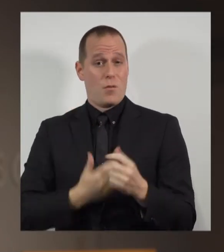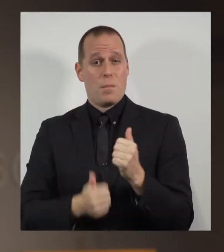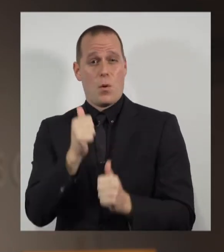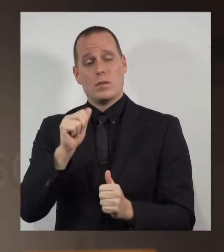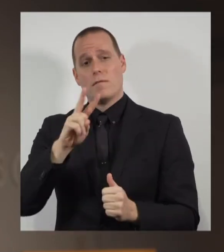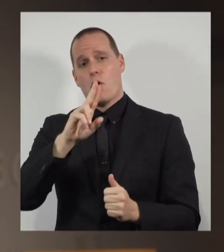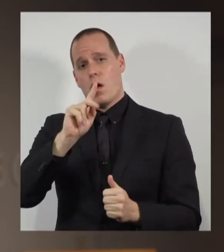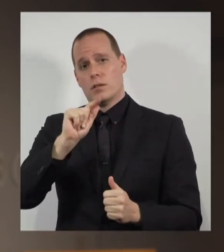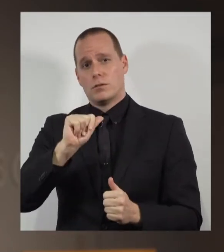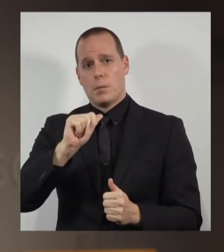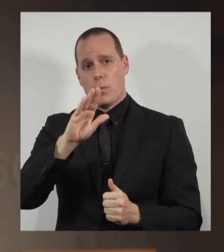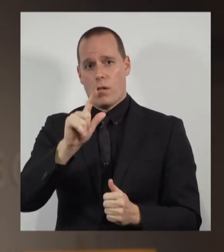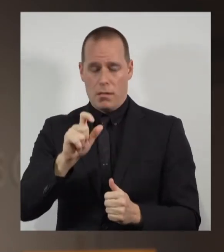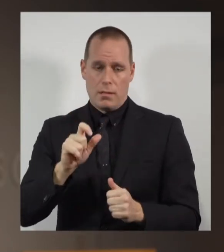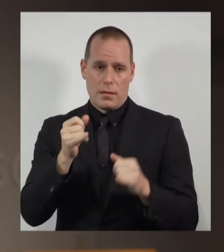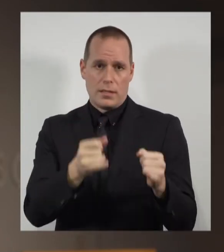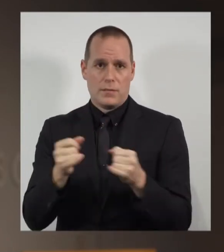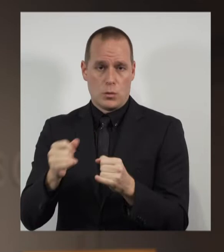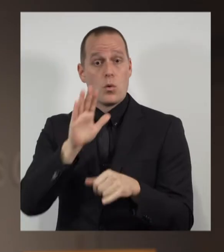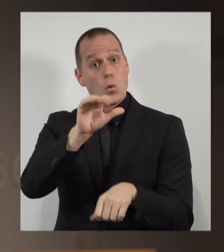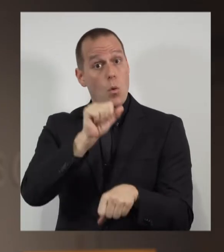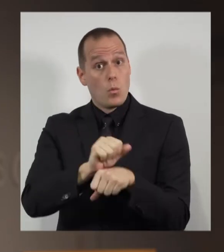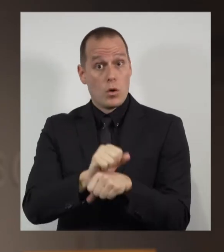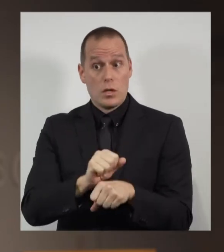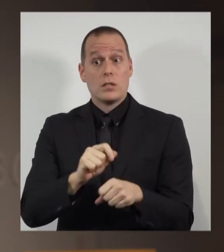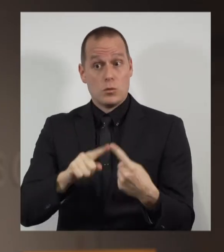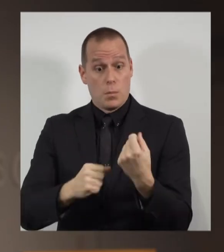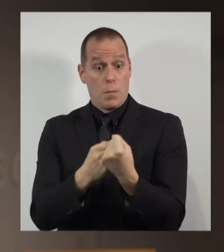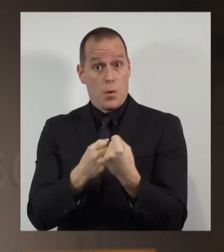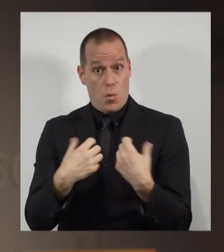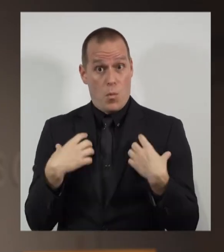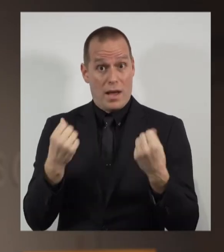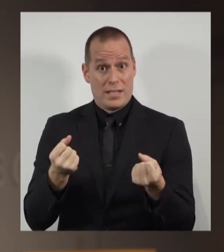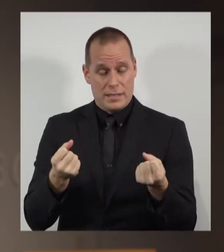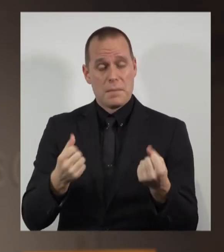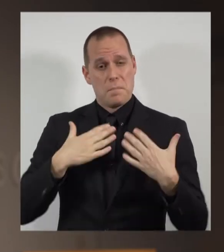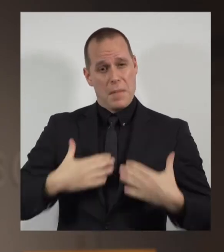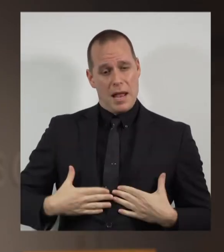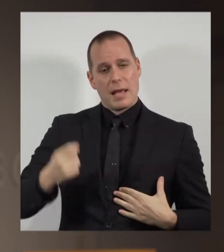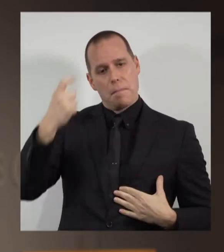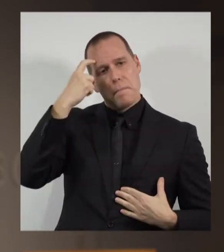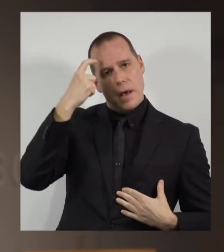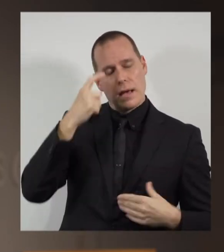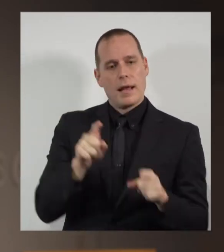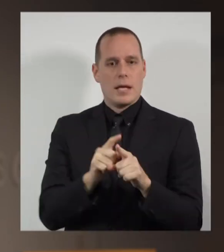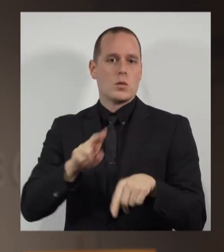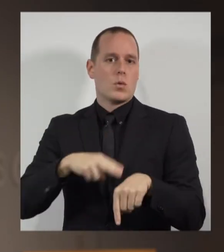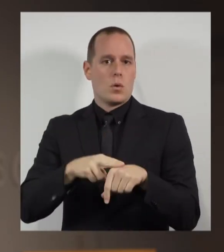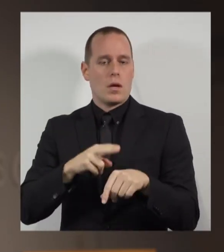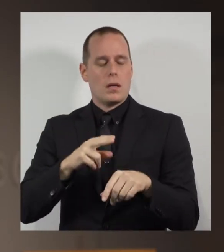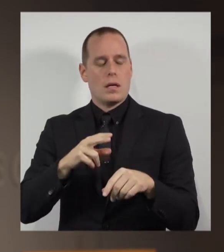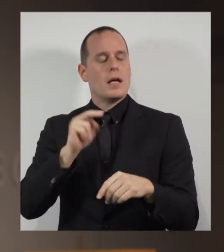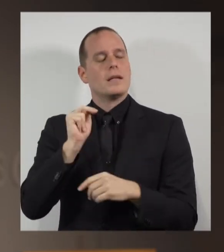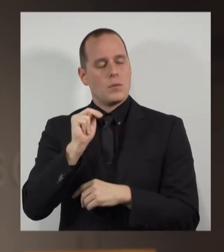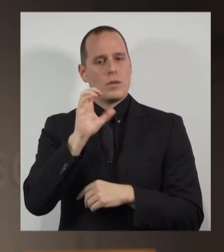our most vulnerable individuals. Your work is critical to promoting wellness in body and mind as North Carolinians deal